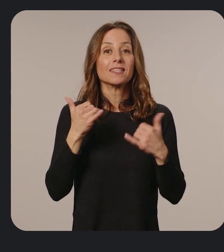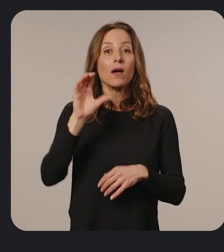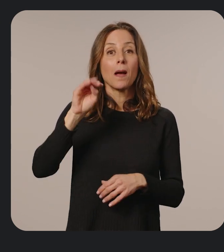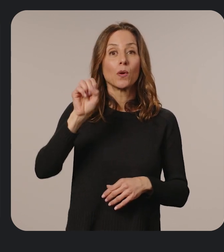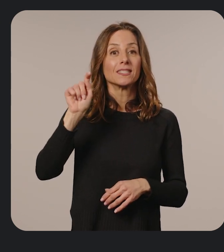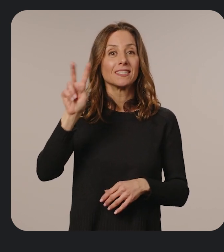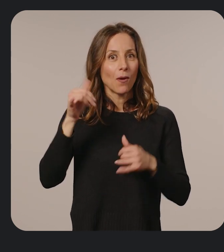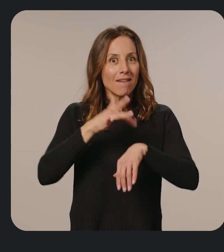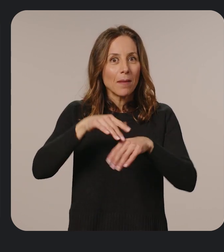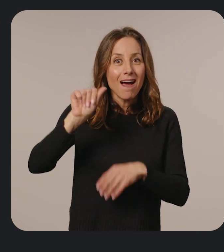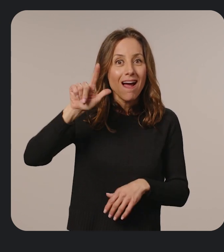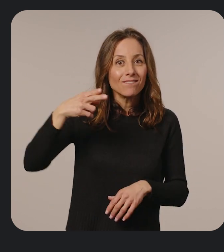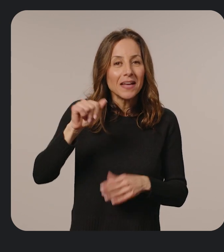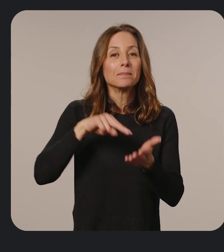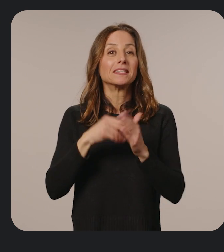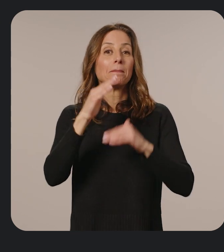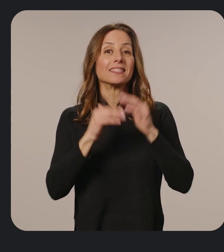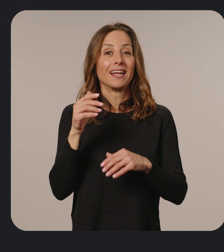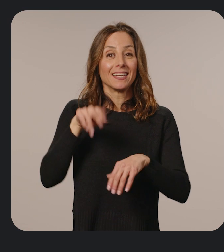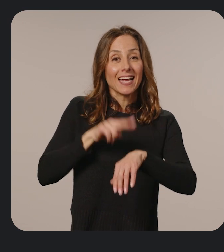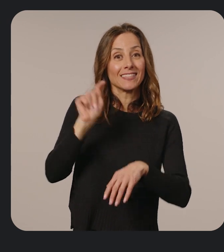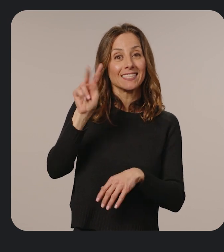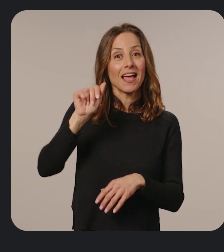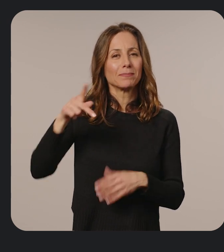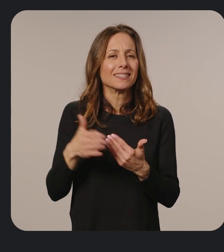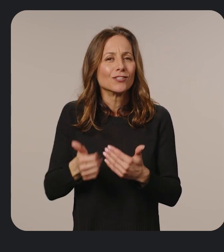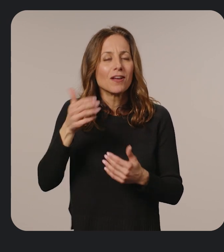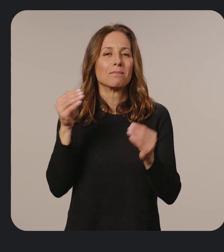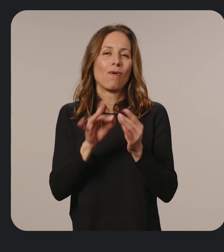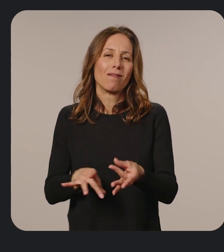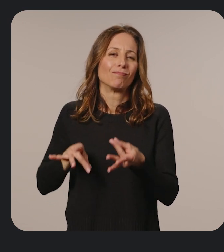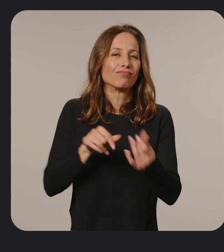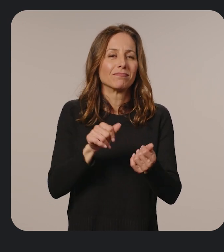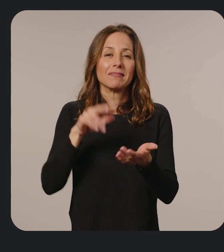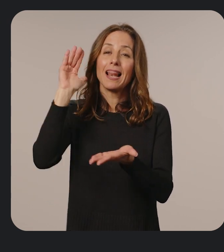Now, Compose for TV is available in alpha, which makes building native TV apps easier and more efficient